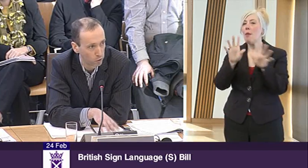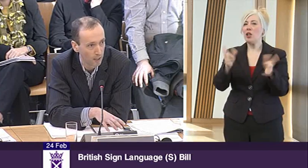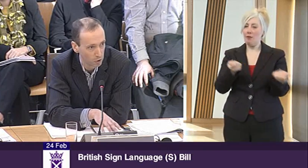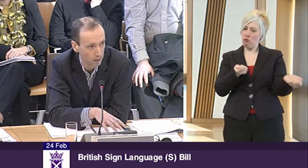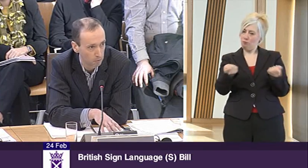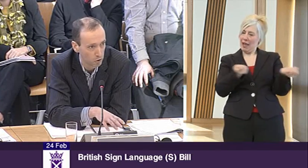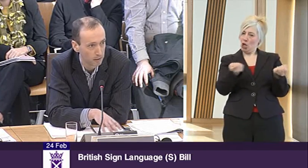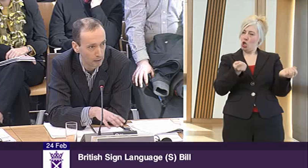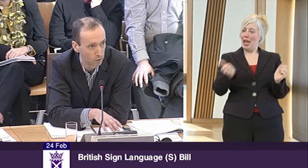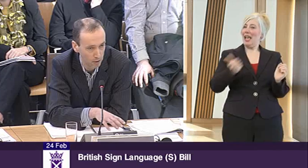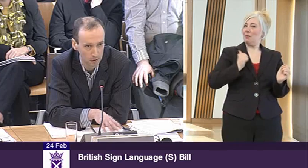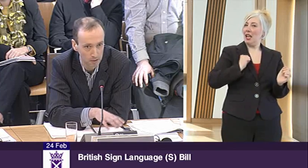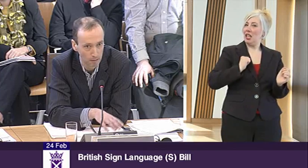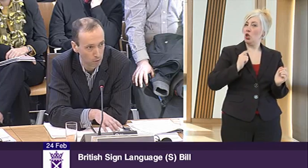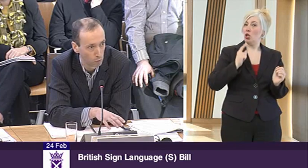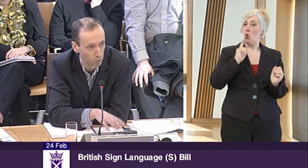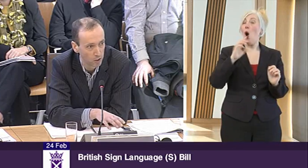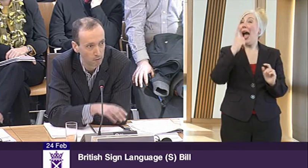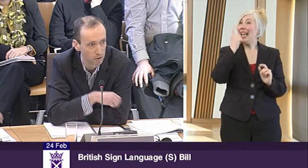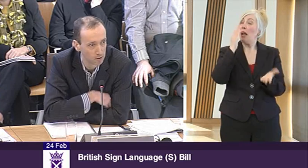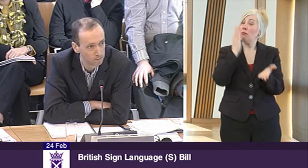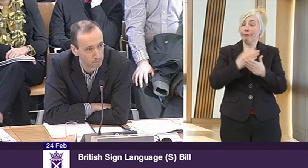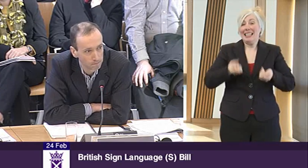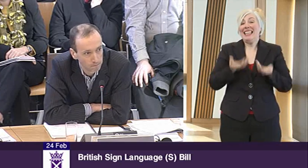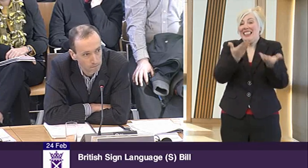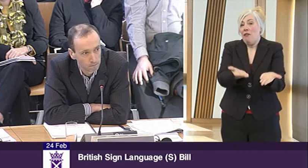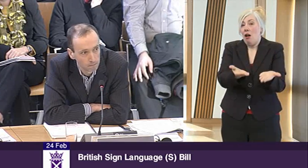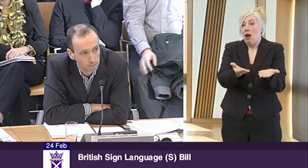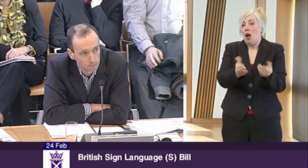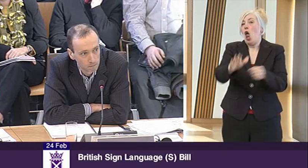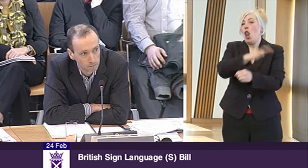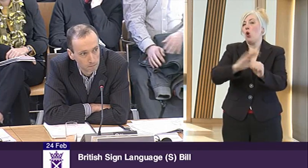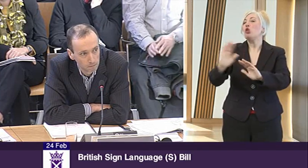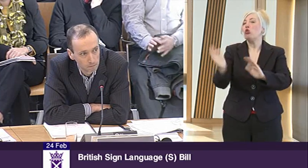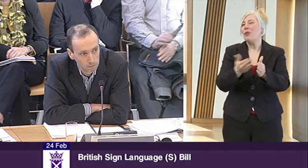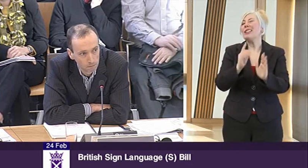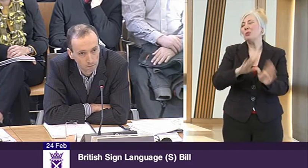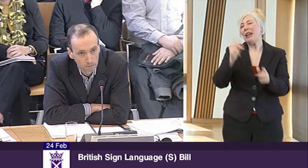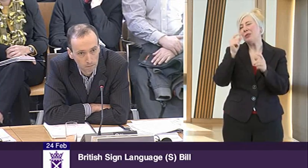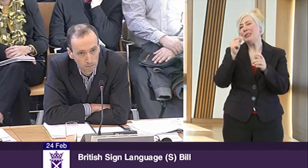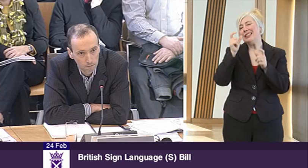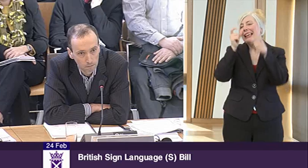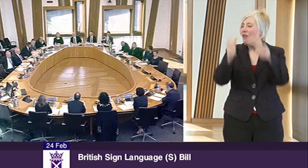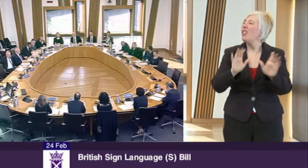manage expectations about what will actually be delivered in terms of local services.